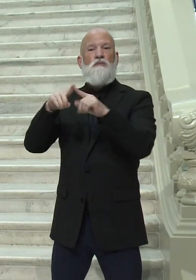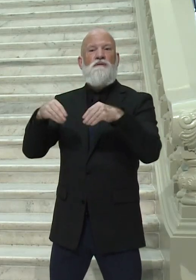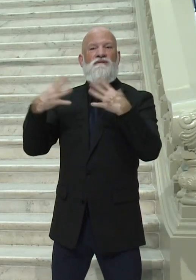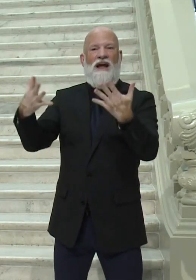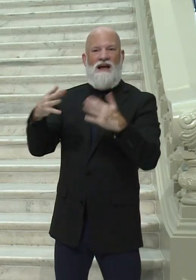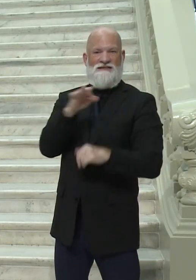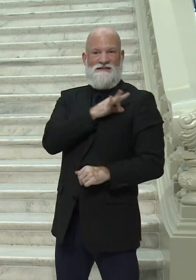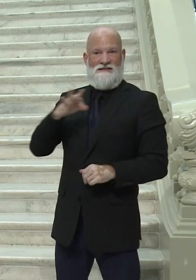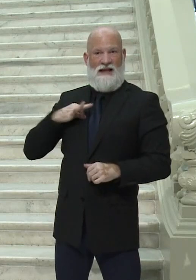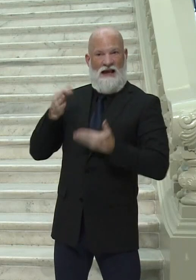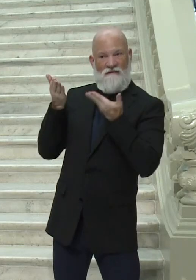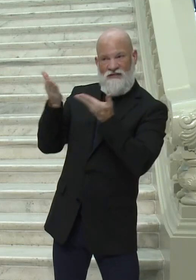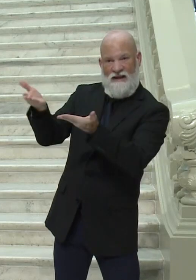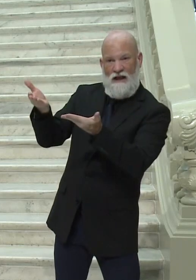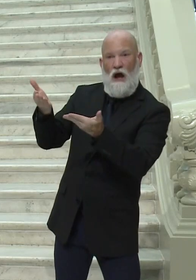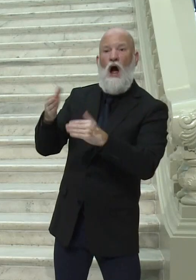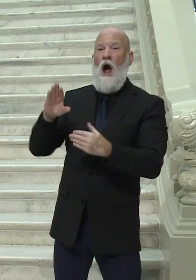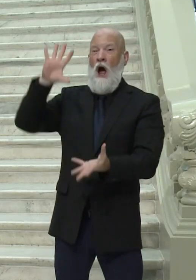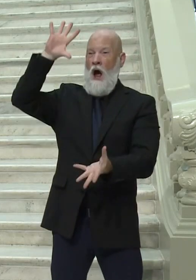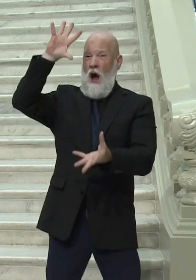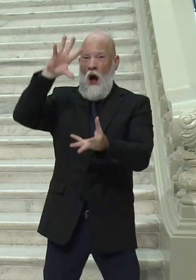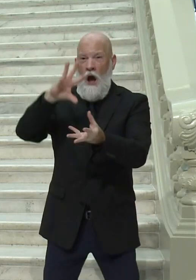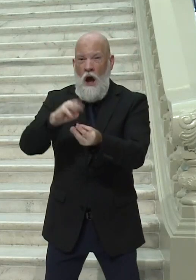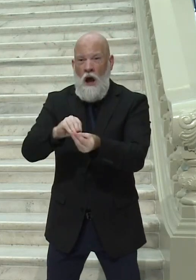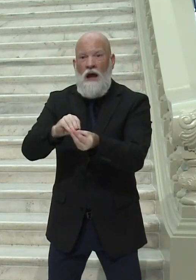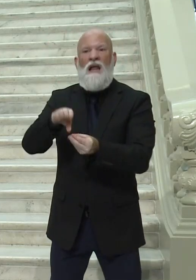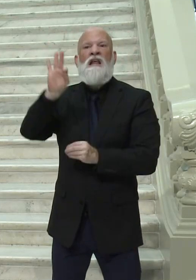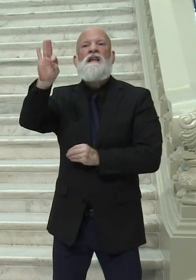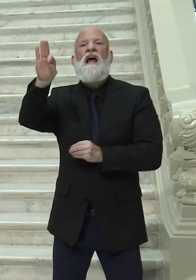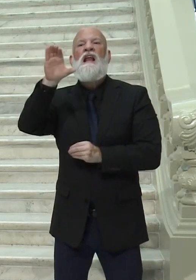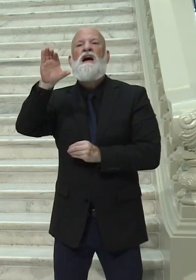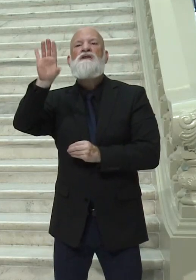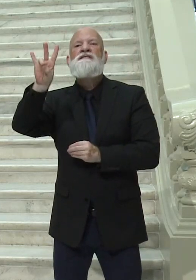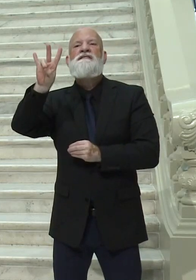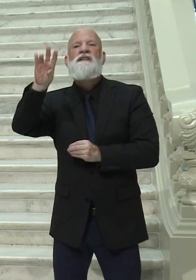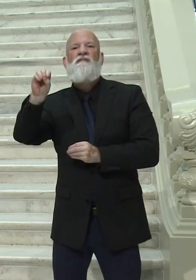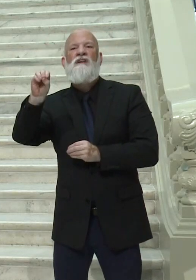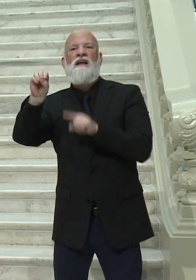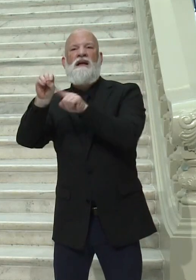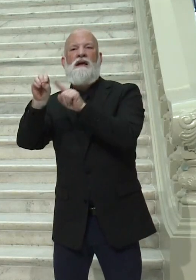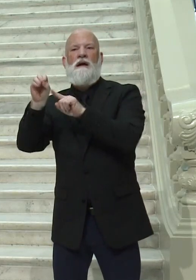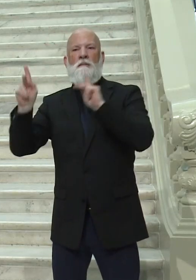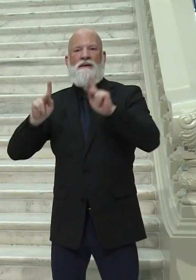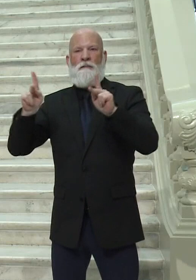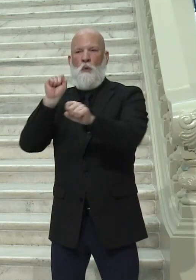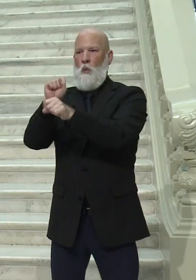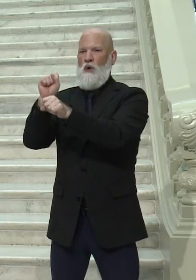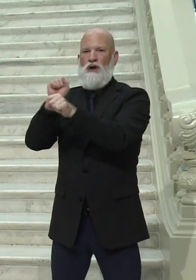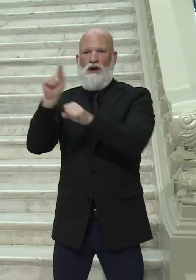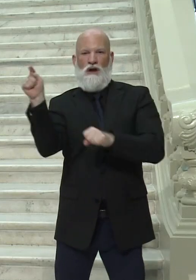FACILITIES. WE FACILITIES. WE ALSO FACILITIES. WE ALSO HAVE FACILITIES. WE ALSO HAVE ONE FACILITIES. WE ALSO HAVE ONE COMMUNITY WE ALSO HAVE ONE COMMUNITY WE ALSO HAVE ONE COMMUNITY LIVING WE ALSO HAVE ONE COMMUNITY LIVING HOME WE ALSO HAVE ONE COMMUNITY LIVING HOME DOWN WE ALSO HAVE ONE COMMUNITY LIVING HOME DOWN IN WE ALSO HAVE ONE COMMUNITY LIVING HOME DOWN IN THE LIVING HOME DOWN IN THE LIVING HOME DOWN IN THE SOUTHWESTERN LIVING HOME DOWN IN THE SOUTHWESTERN PART LIVING HOME DOWN IN THE SOUTHWESTERN PART OF LIVING HOME DOWN IN THE SOUTHWESTERN PART OF THE LIVING HOME DOWN IN THE SOUTHWESTERN PART OF THE STATE, SOUTHWESTERN PART OF THE STATE, SOUTHWESTERN PART OF THE STATE, WHERE SOUTHWESTERN PART OF THE STATE, WHERE WE SOUTHWESTERN PART OF THE STATE, WHERE WE ARE SOUTHWESTERN PART OF THE STATE, WHERE WE ARE PROVIDING SOUTHWESTERN PART OF THE STATE, WHERE WE ARE PROVIDING STAFF SOUTHWESTERN PART OF THE STATE, WHERE WE ARE PROVIDING STAFF AS WHERE WE ARE PROVIDING STAFF AS WHERE WE ARE PROVIDING STAFF AS WELL. WELL. WELL. FOR WELL. FOR A WELL. FOR A TOTAL WELL. FOR A TOTAL STATEWIDE WELL. FOR A TOTAL STATEWIDE NUMBER WELL. FOR A TOTAL STATEWIDE NUMBER OF FOR A TOTAL STATEWIDE NUMBER OF FOR A TOTAL STATEWIDE NUMBER OF 970